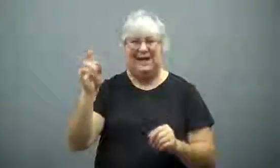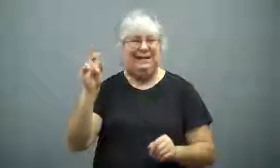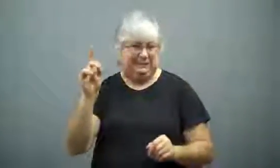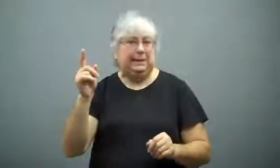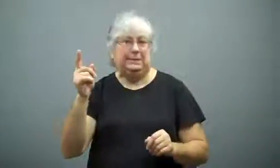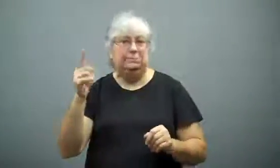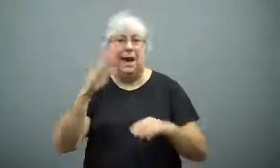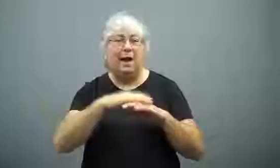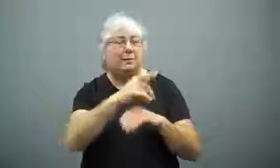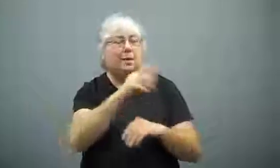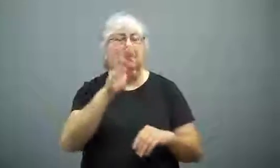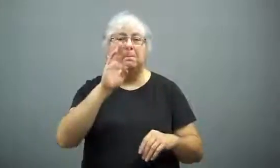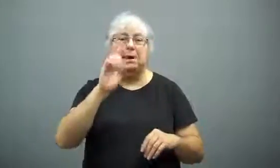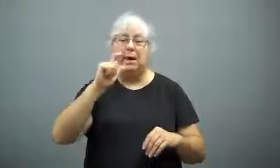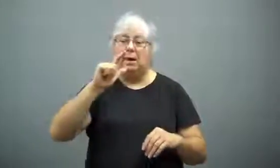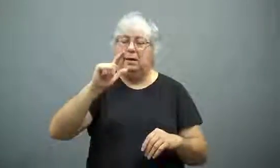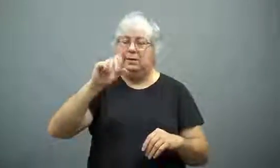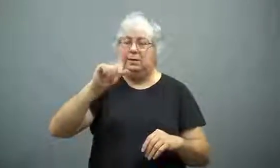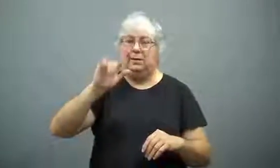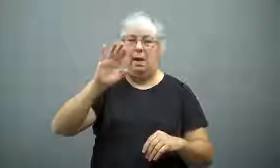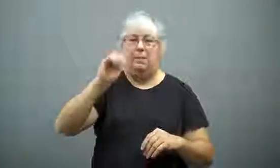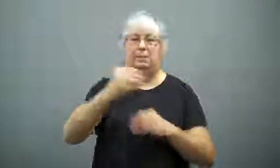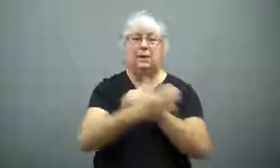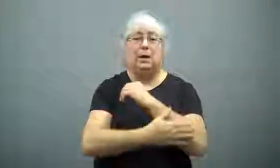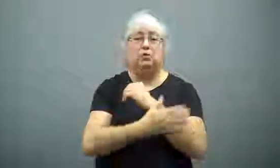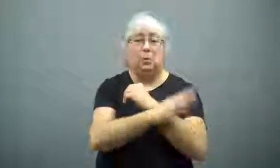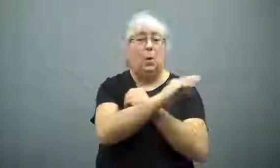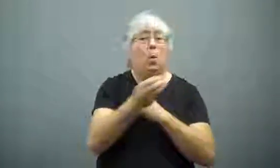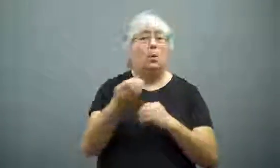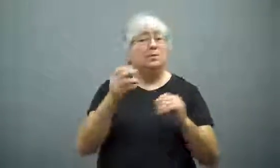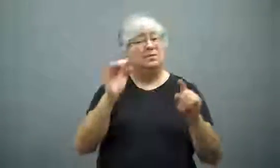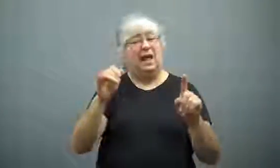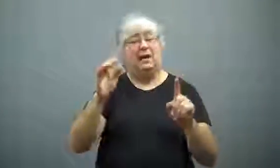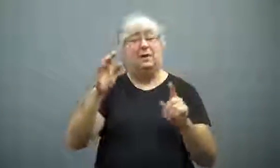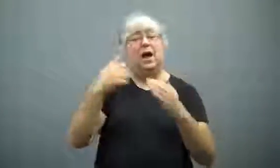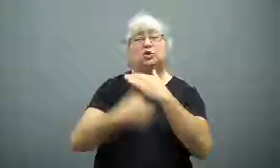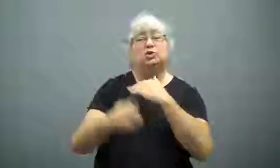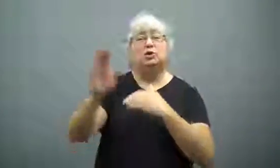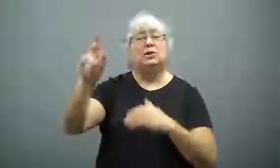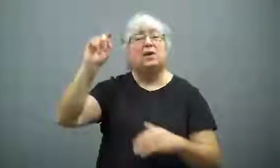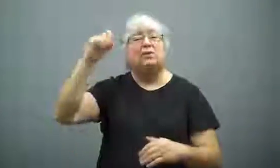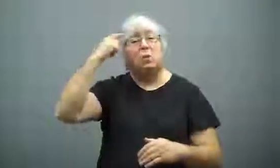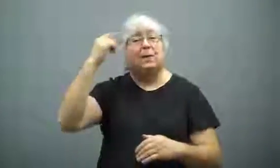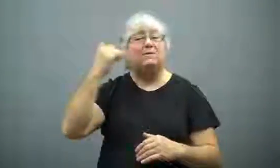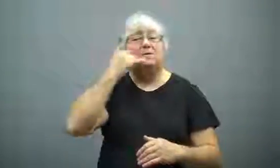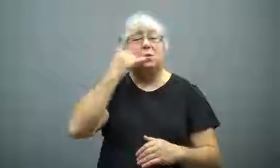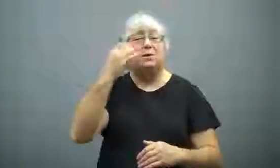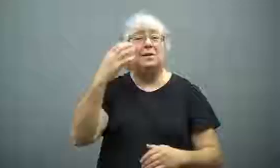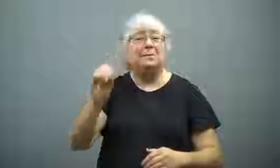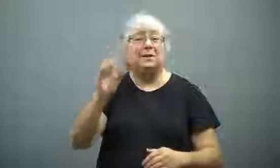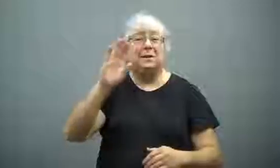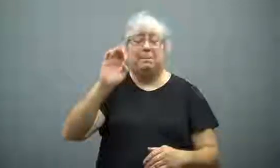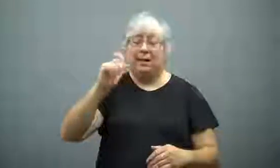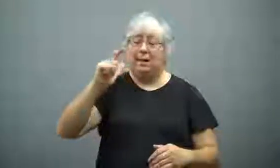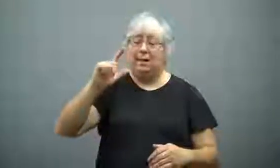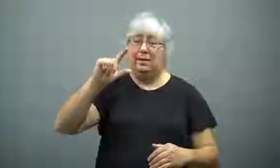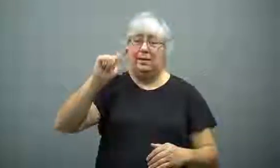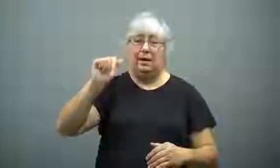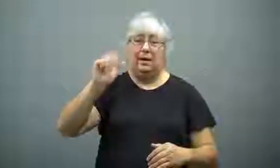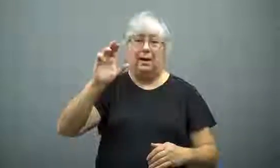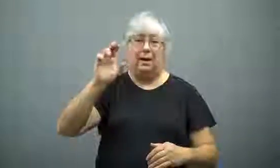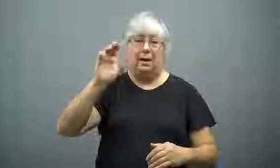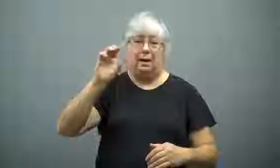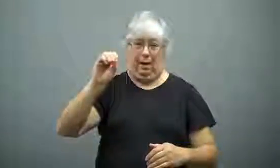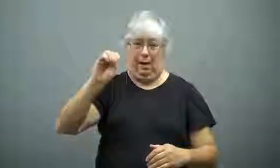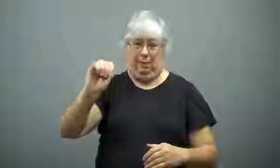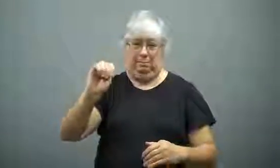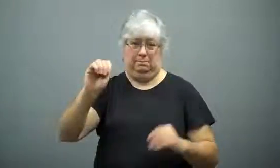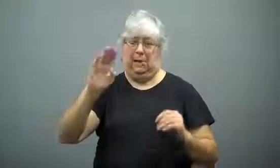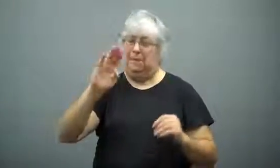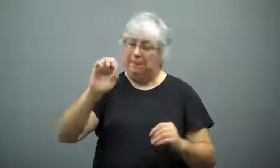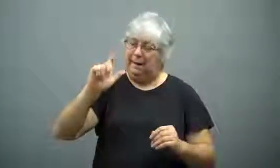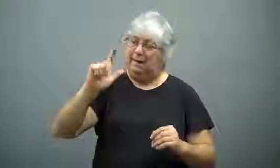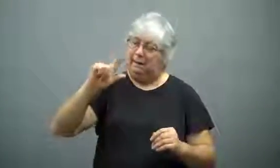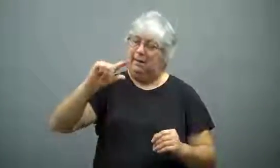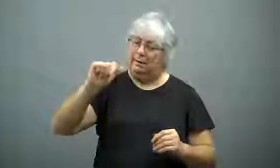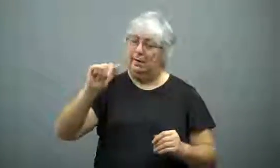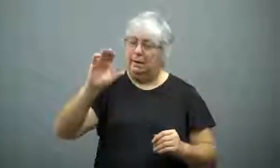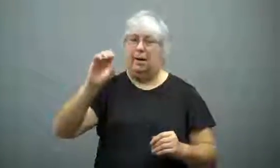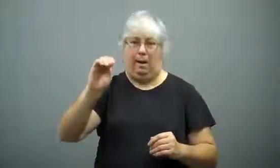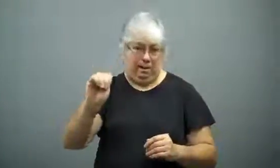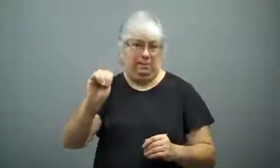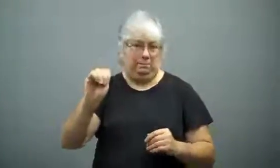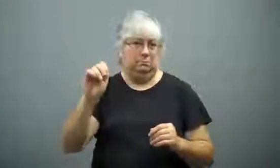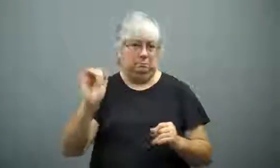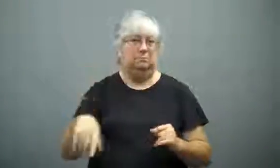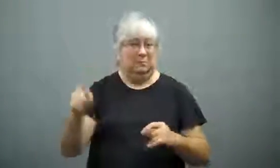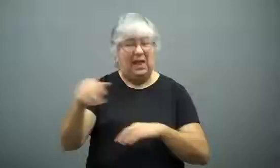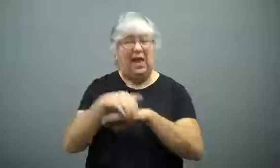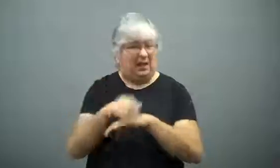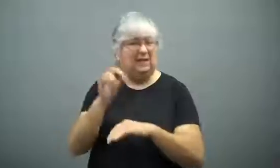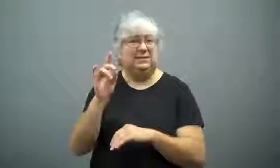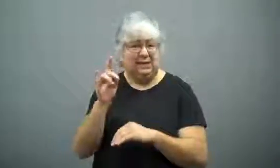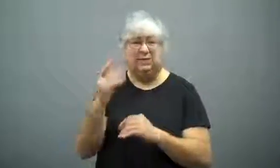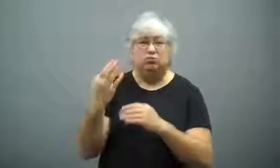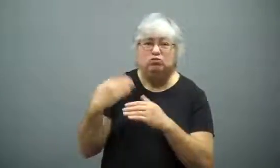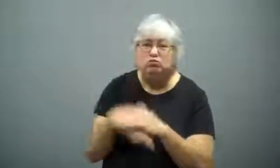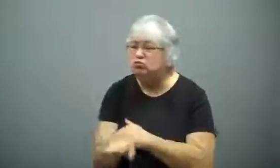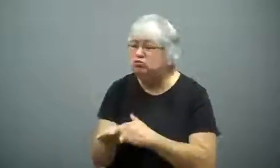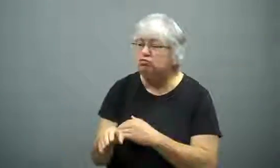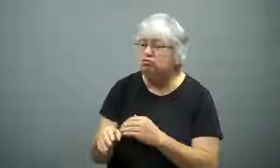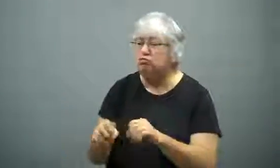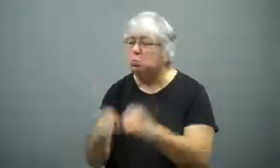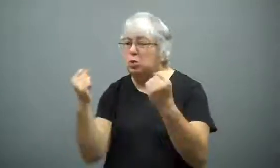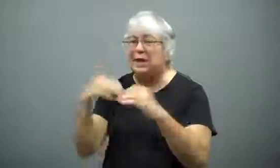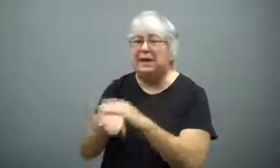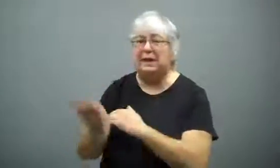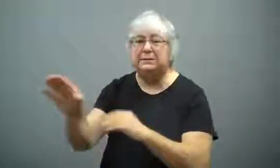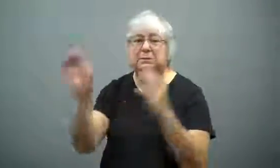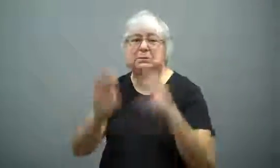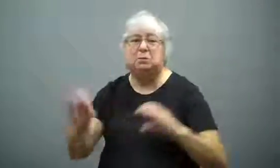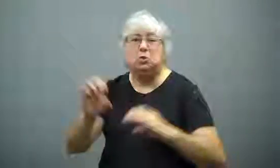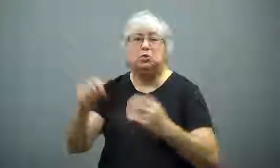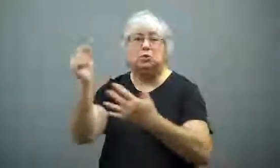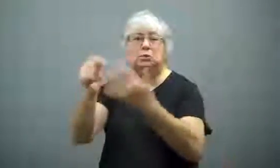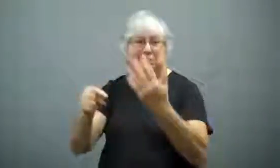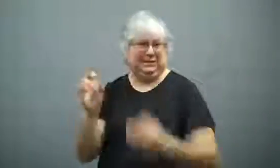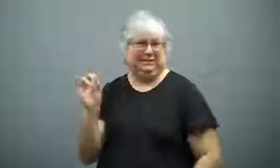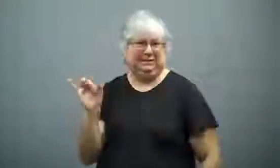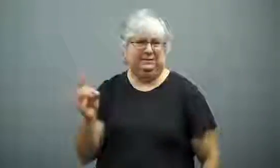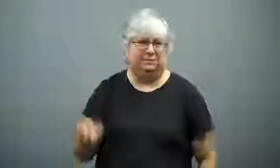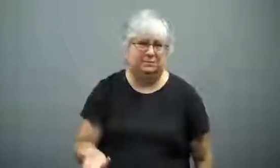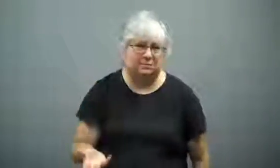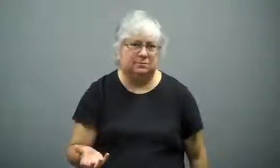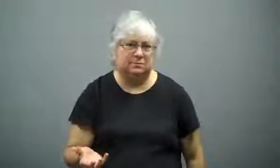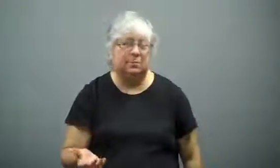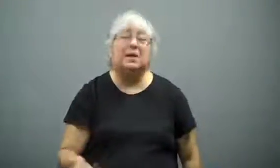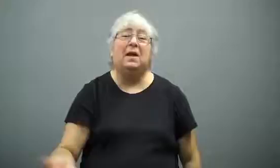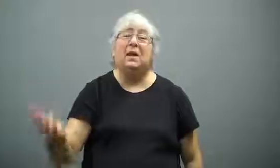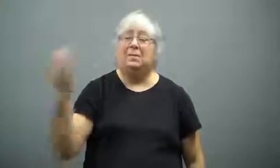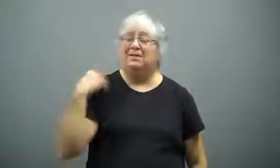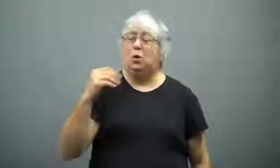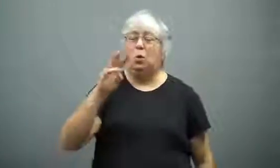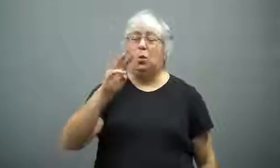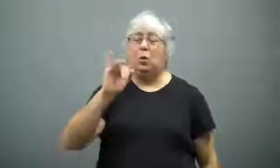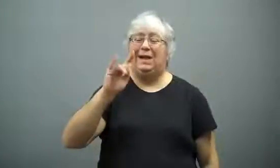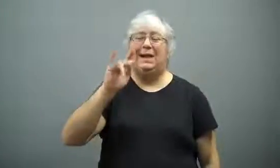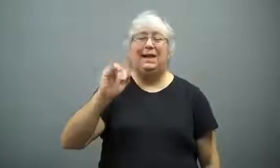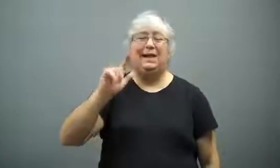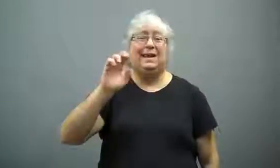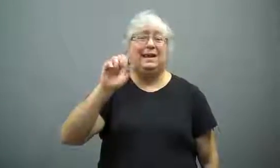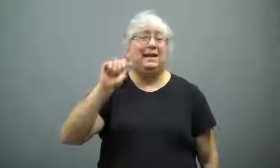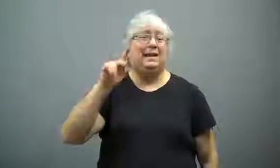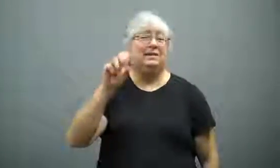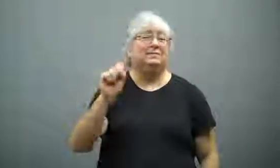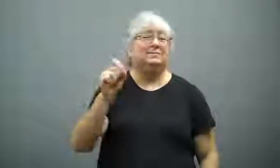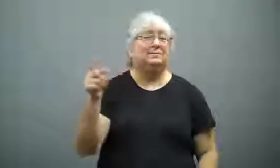had hacked into Belgium's government run phone company, Belgacom.